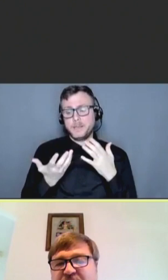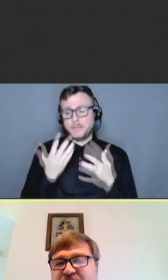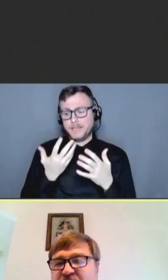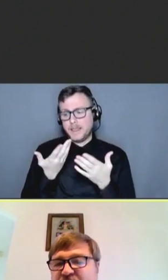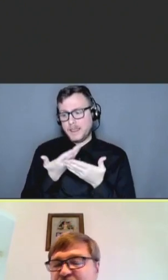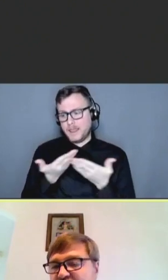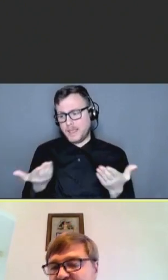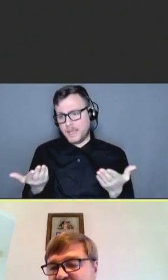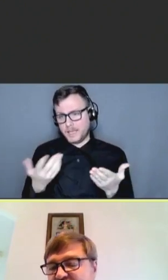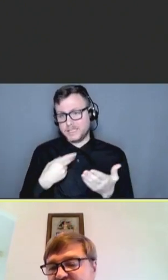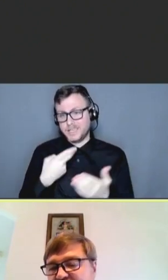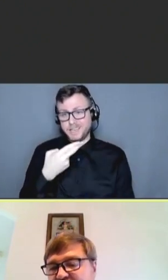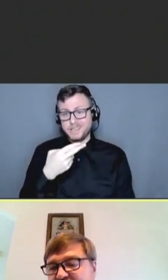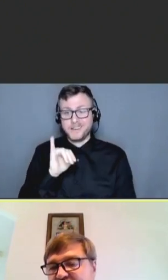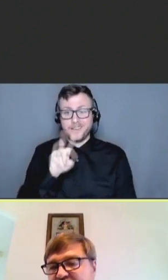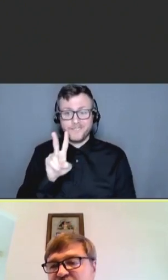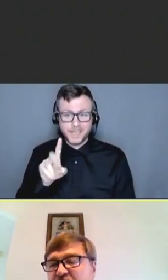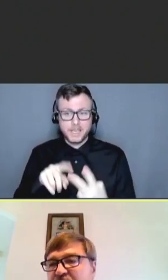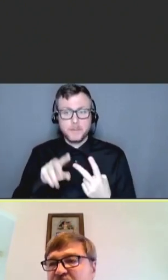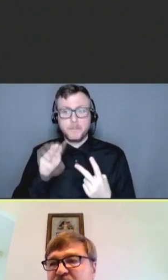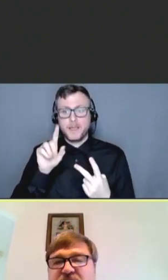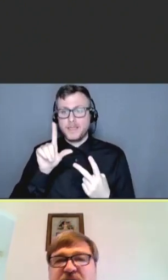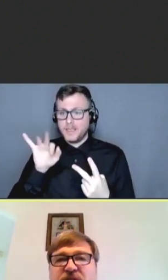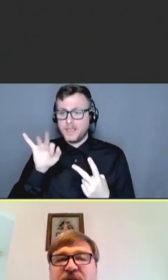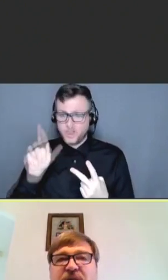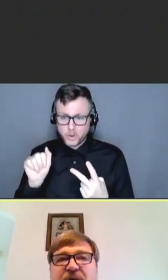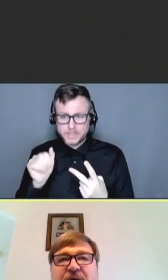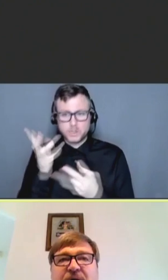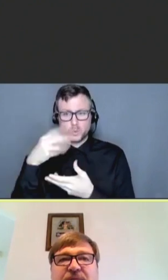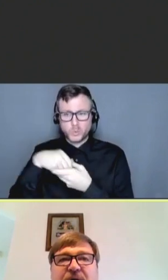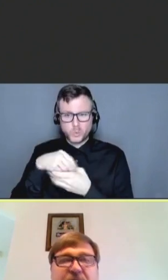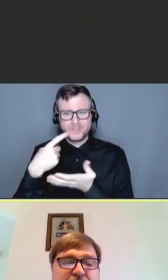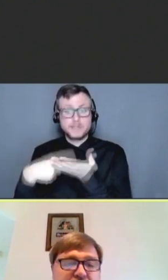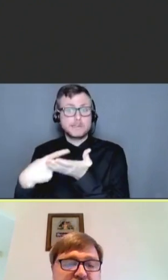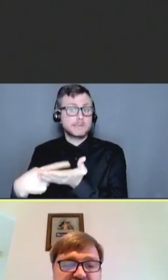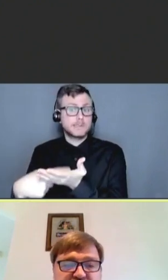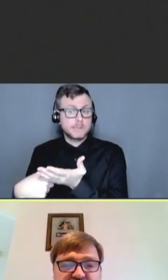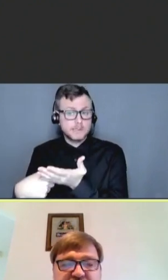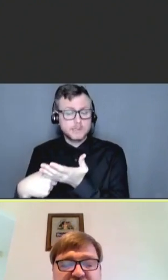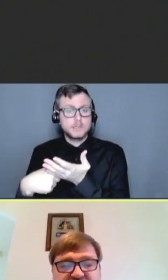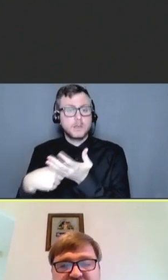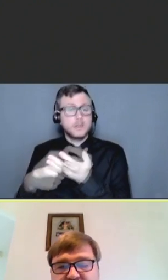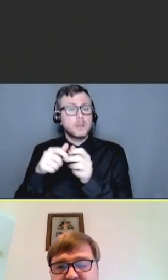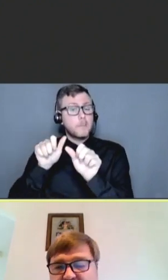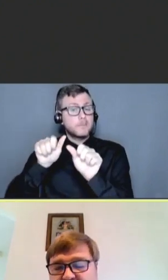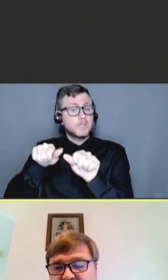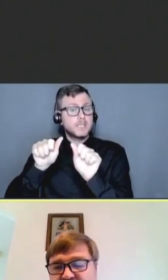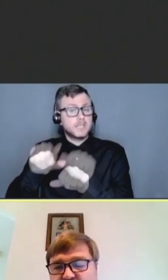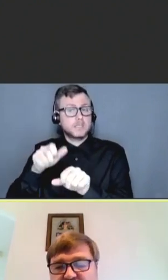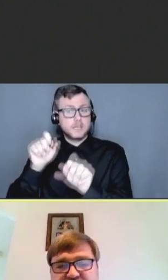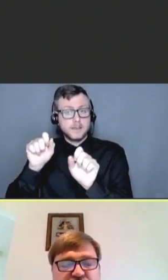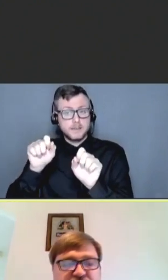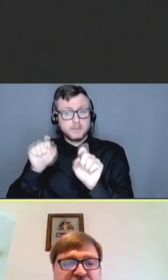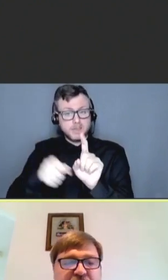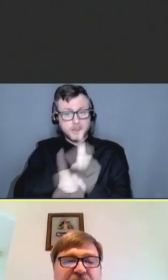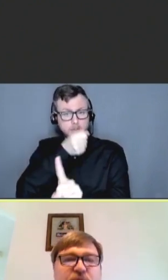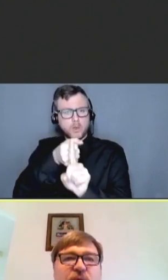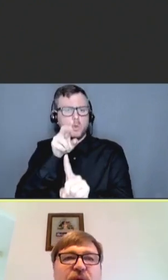HIV and malaria as part of our discussion that potentially can impact the U.S. over time. Do we